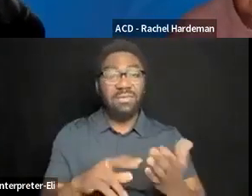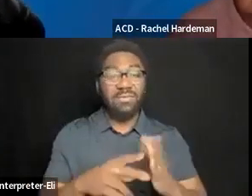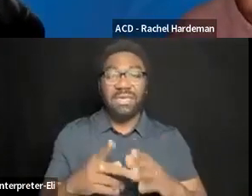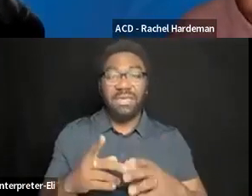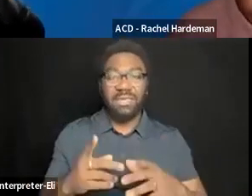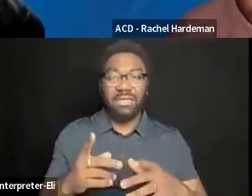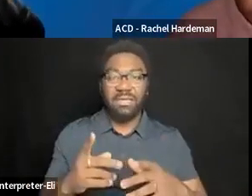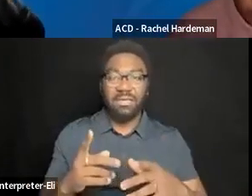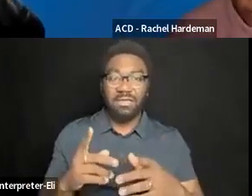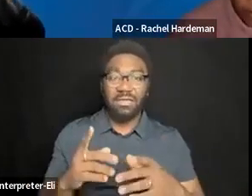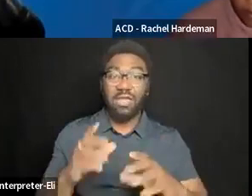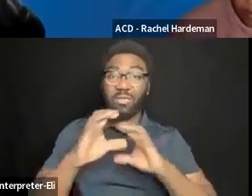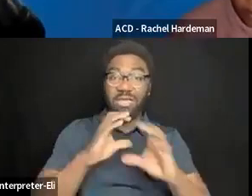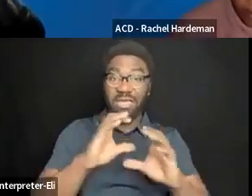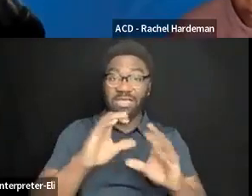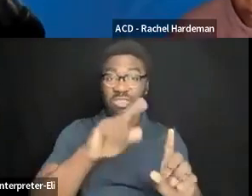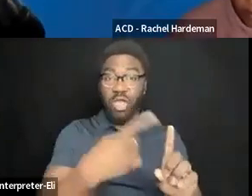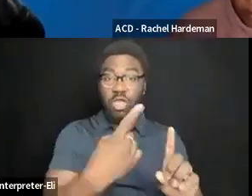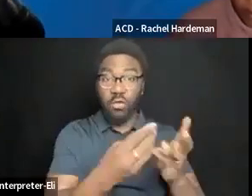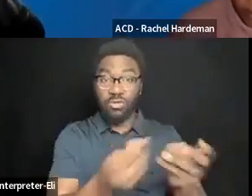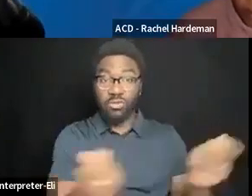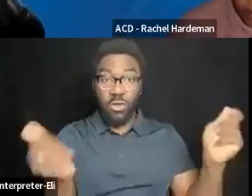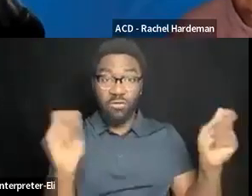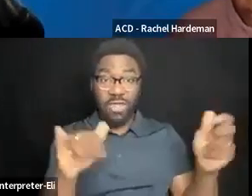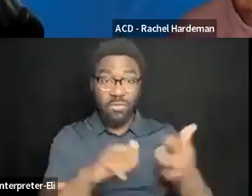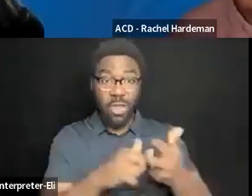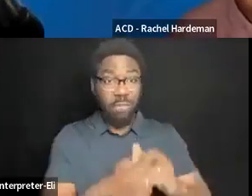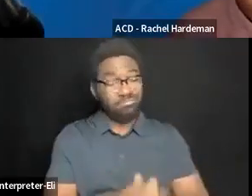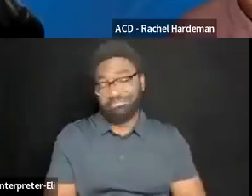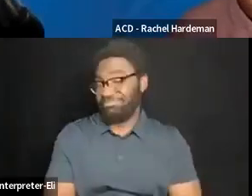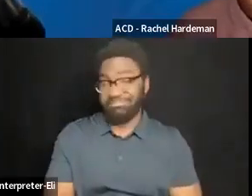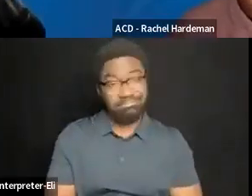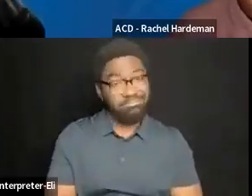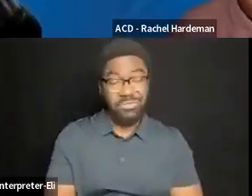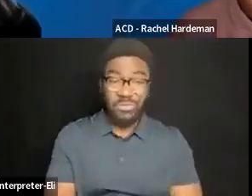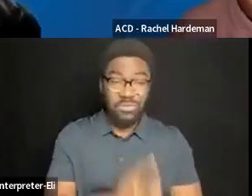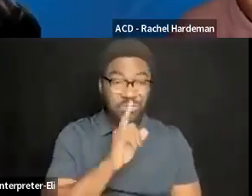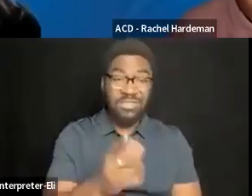I mean, in some ways, as a former government employee myself,